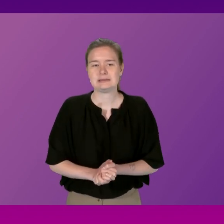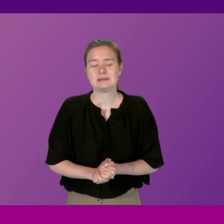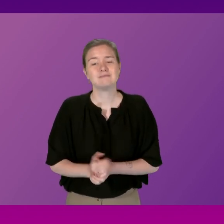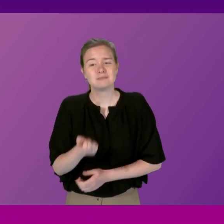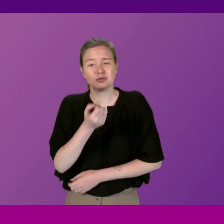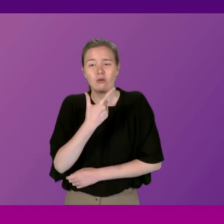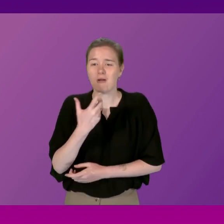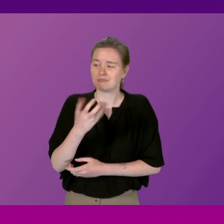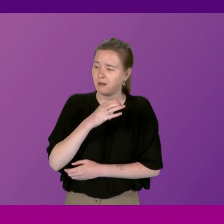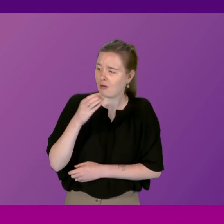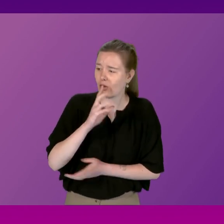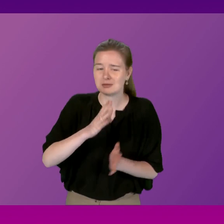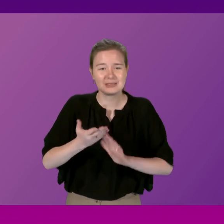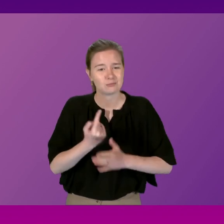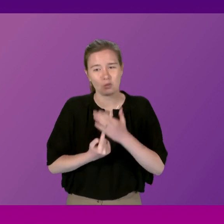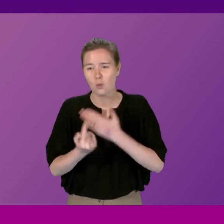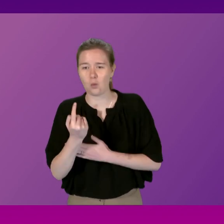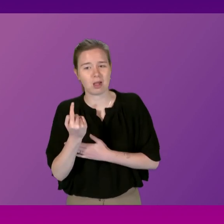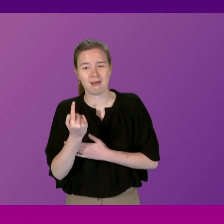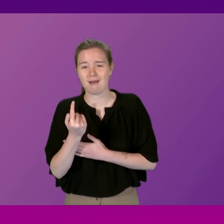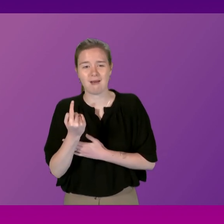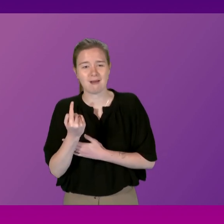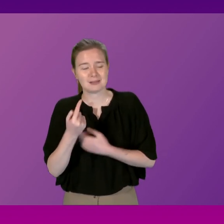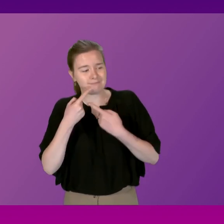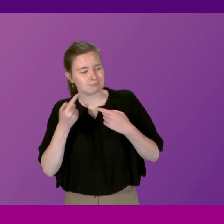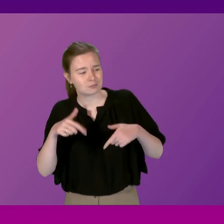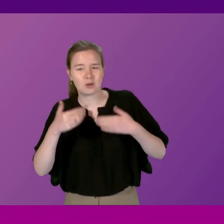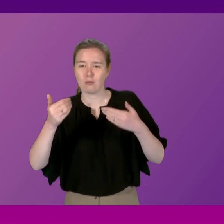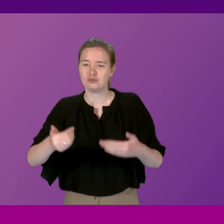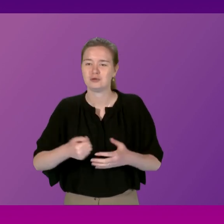Drug and alcohol deaths are not the only glaring omissions from the motion.